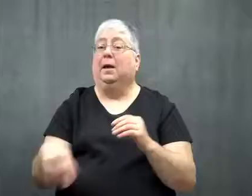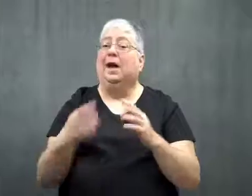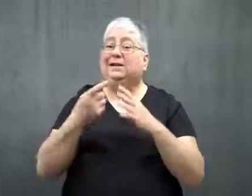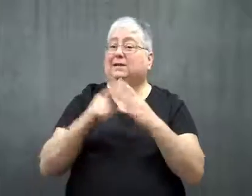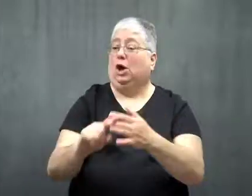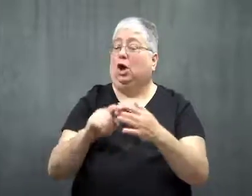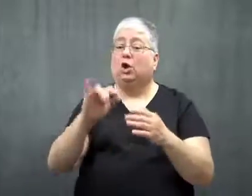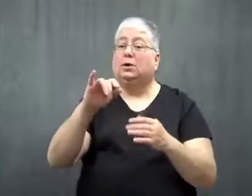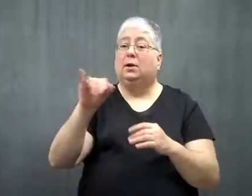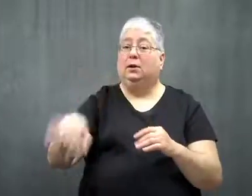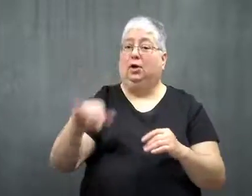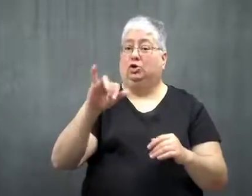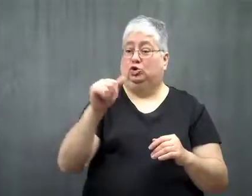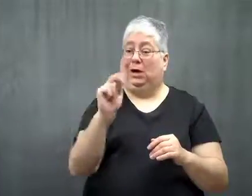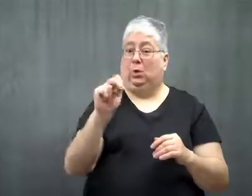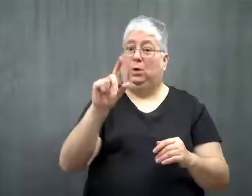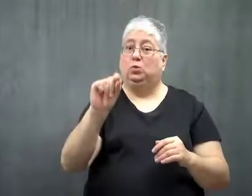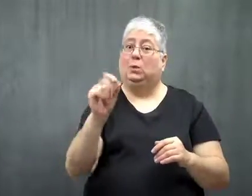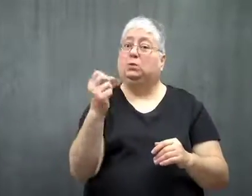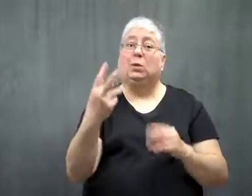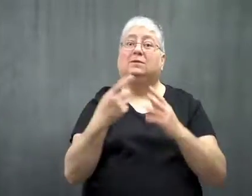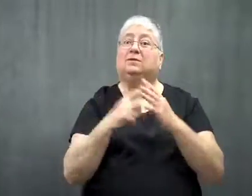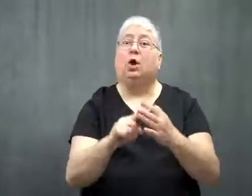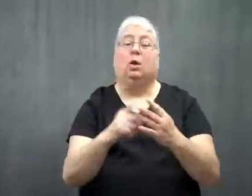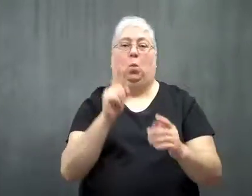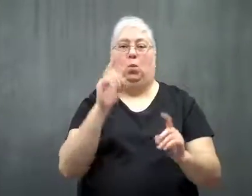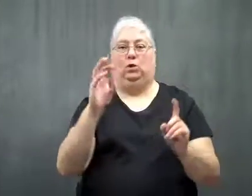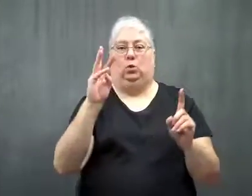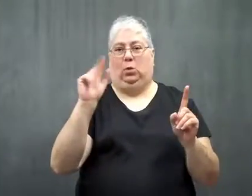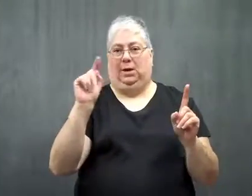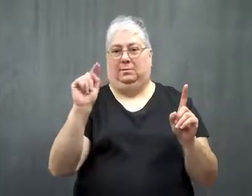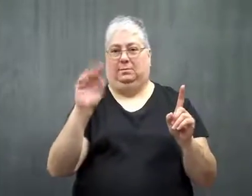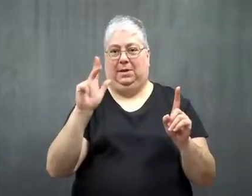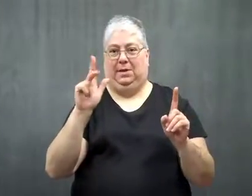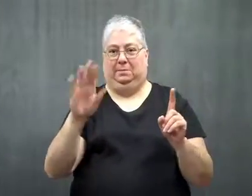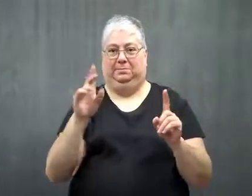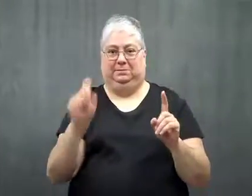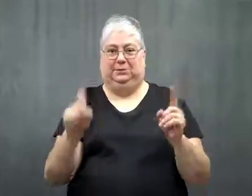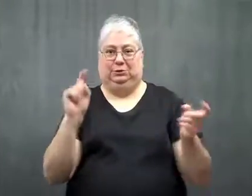Starting in January, 2012, 100 watt bulbs must meet the new criteria.